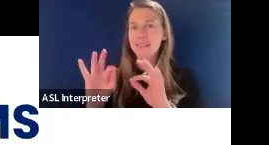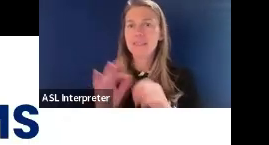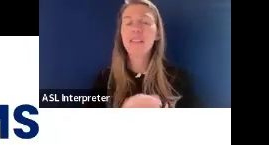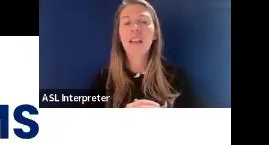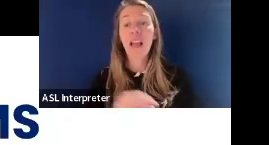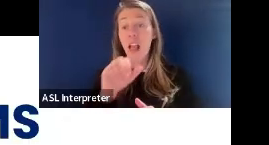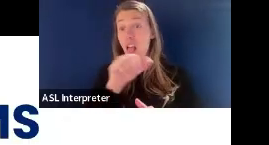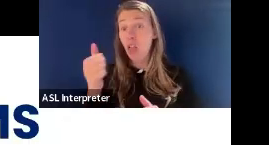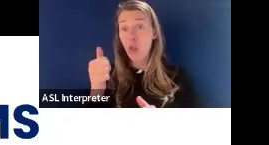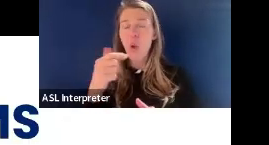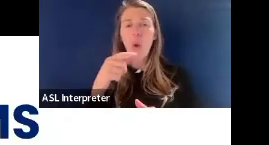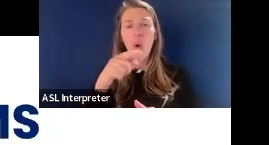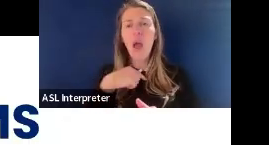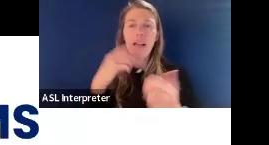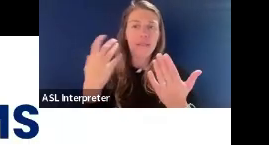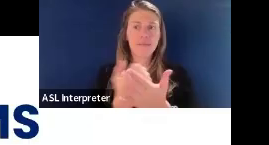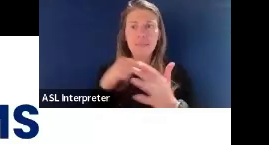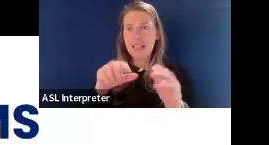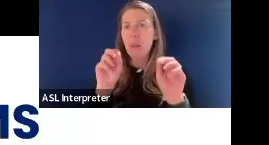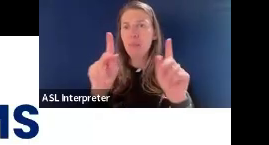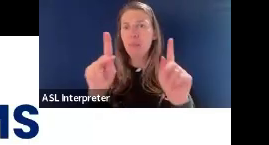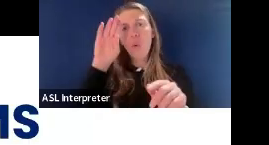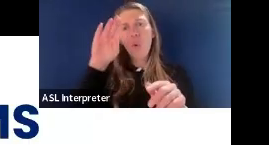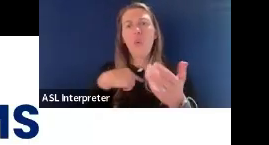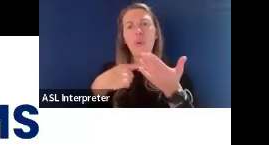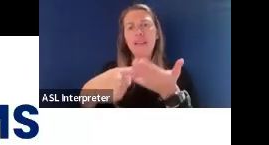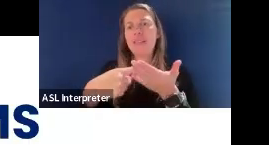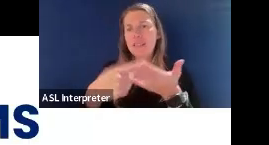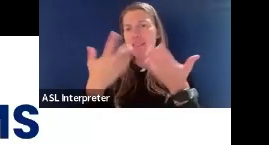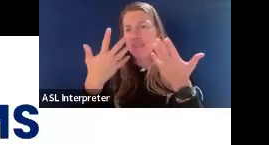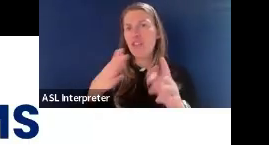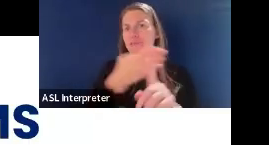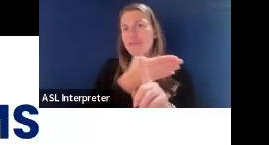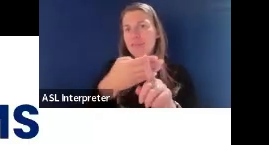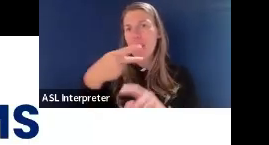If anybody I'll take this opportunity. I know we've talked about the PAT for a little while now.